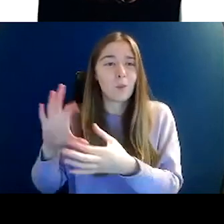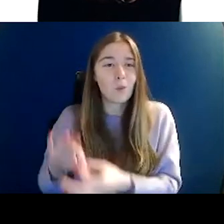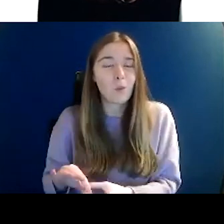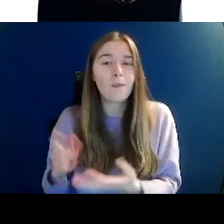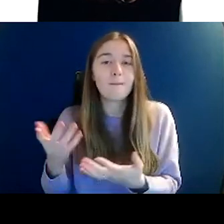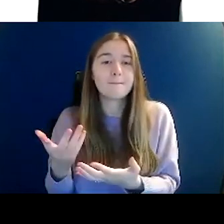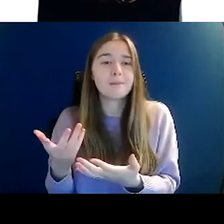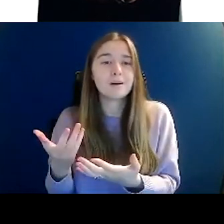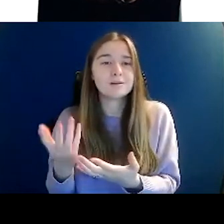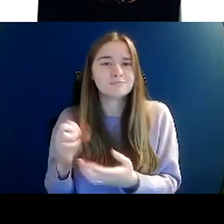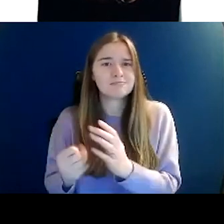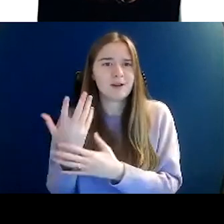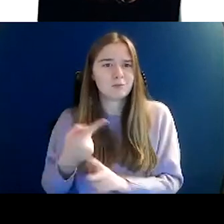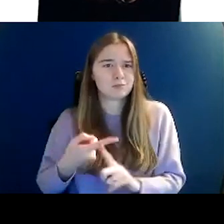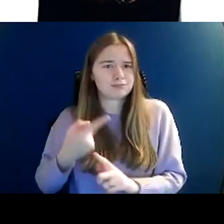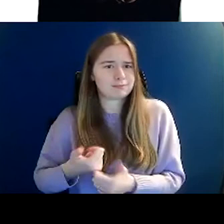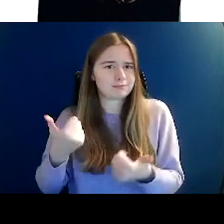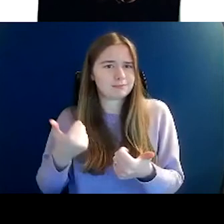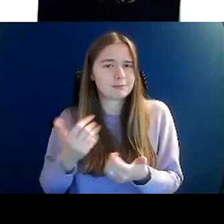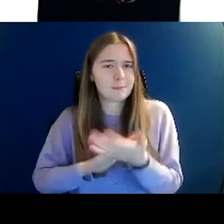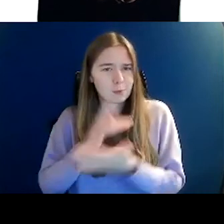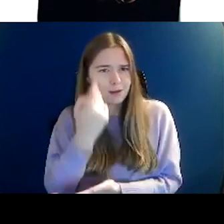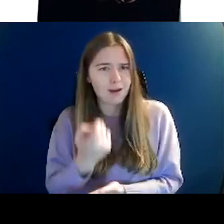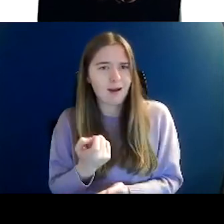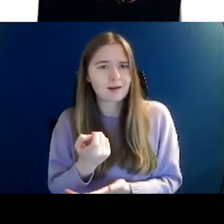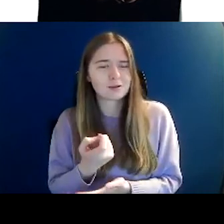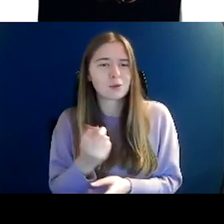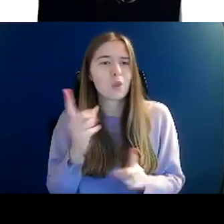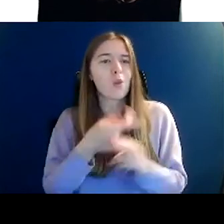And in the "What if" project, what we've tried to do